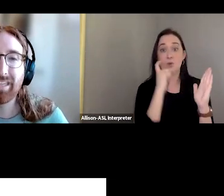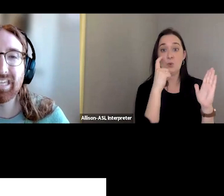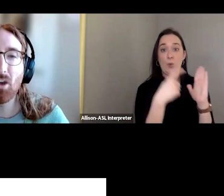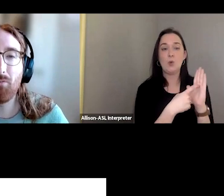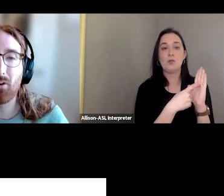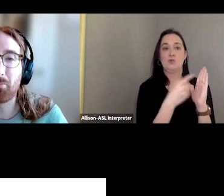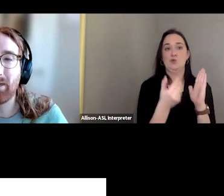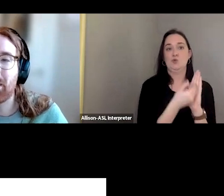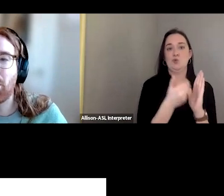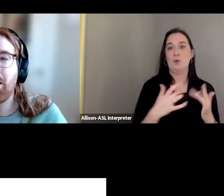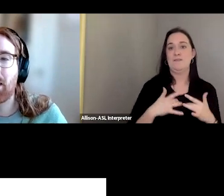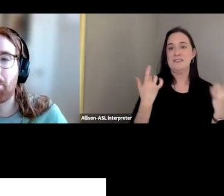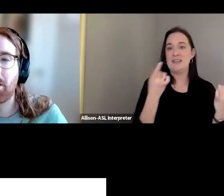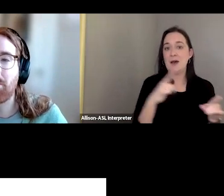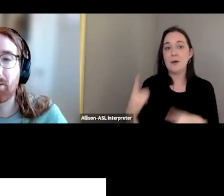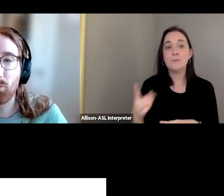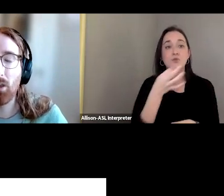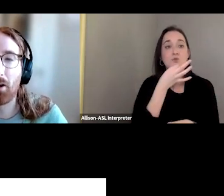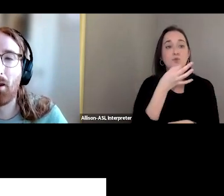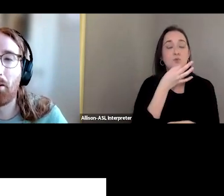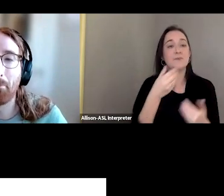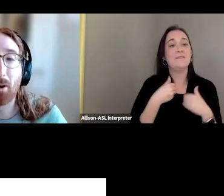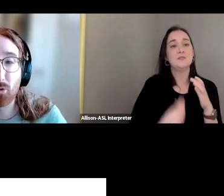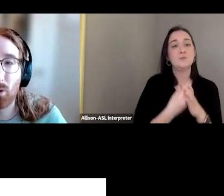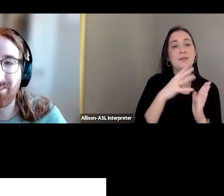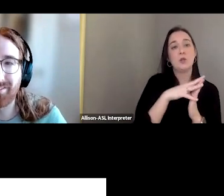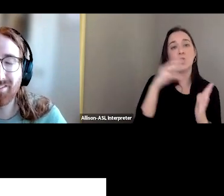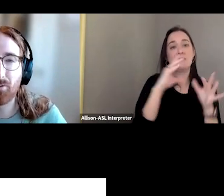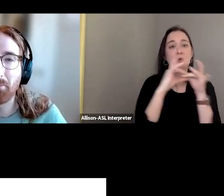We'll be kicking off our Spring Learning Collaborative next week on March 26th